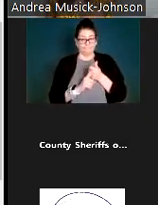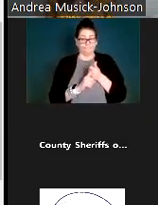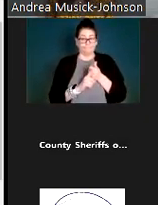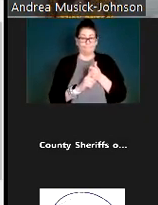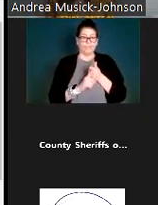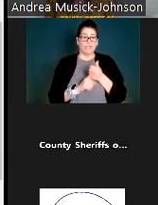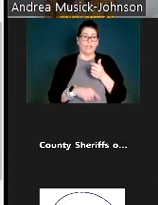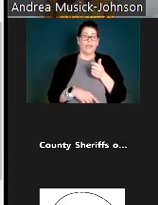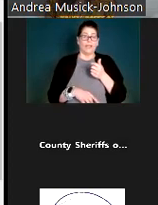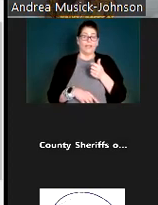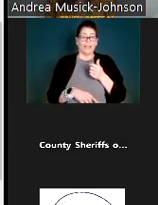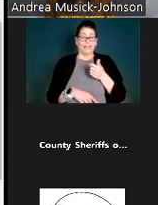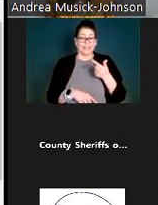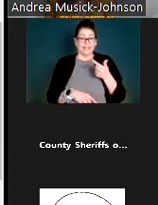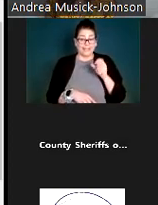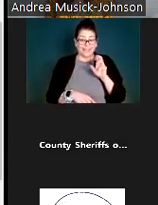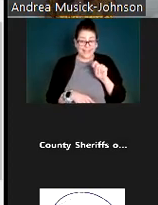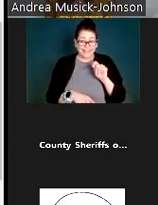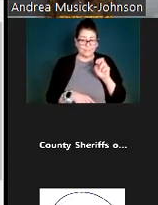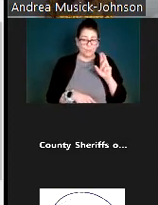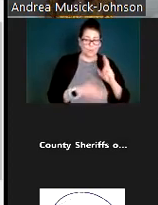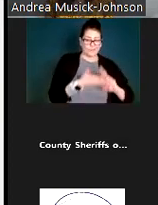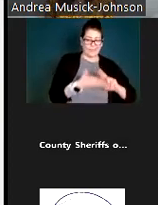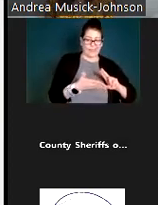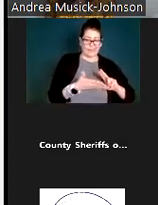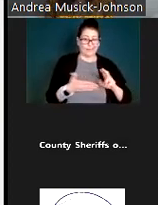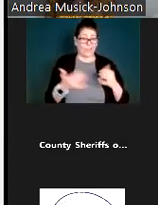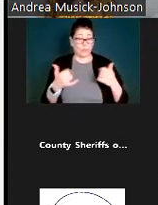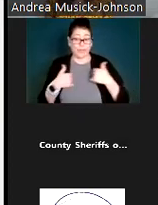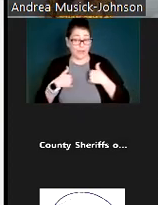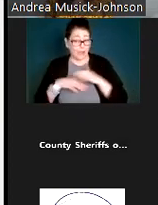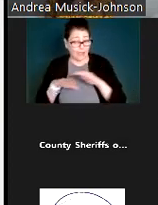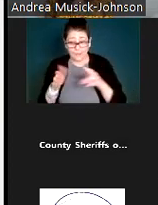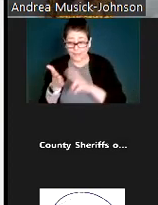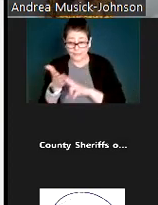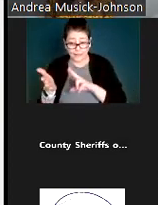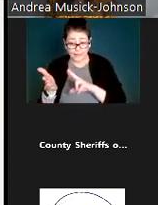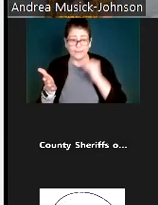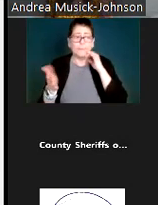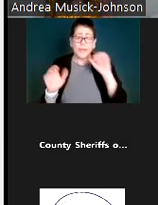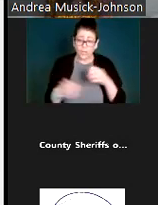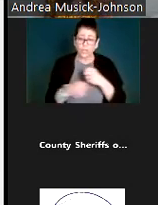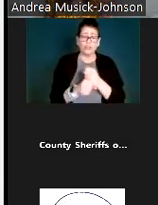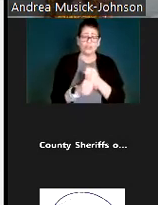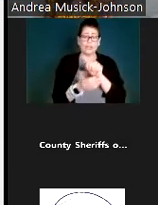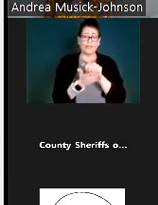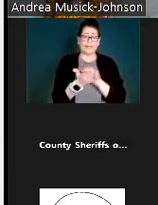You'll see here that I am not signed in, but if I wanted to create an account, I could quickly do so here. I would pick a username,